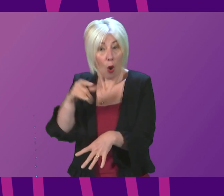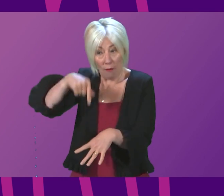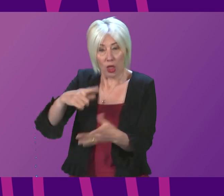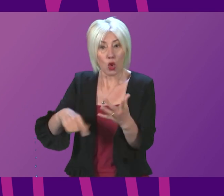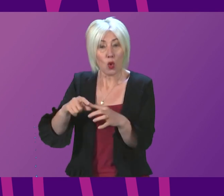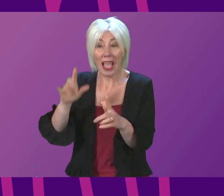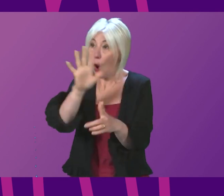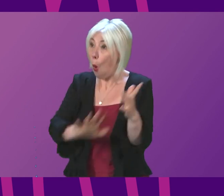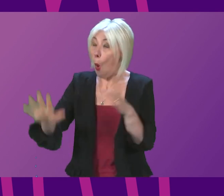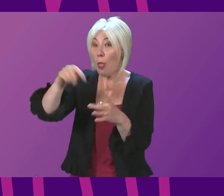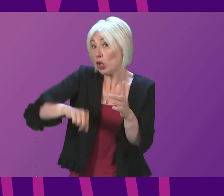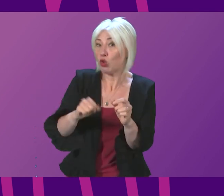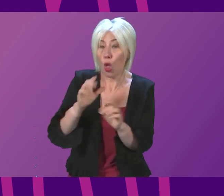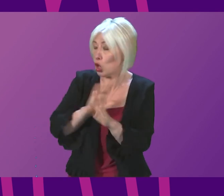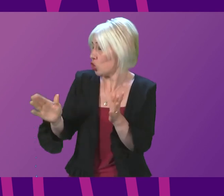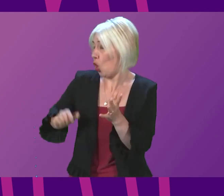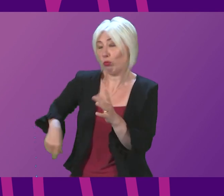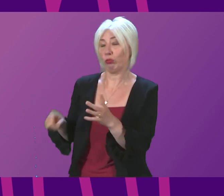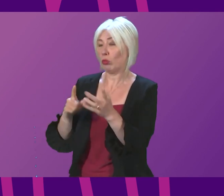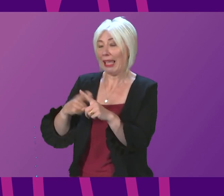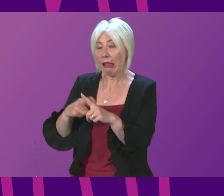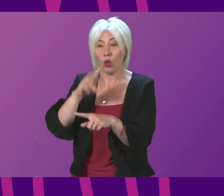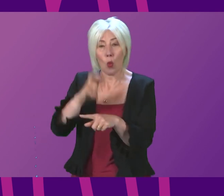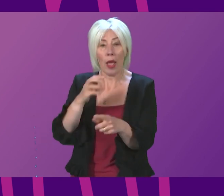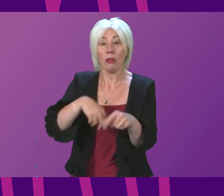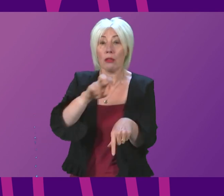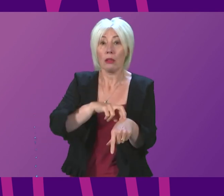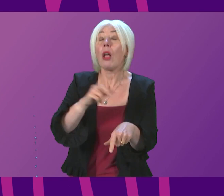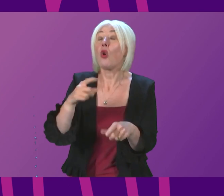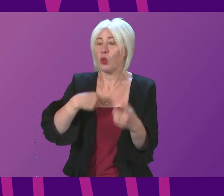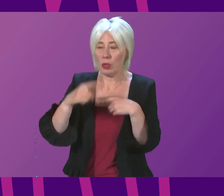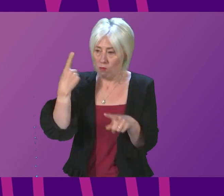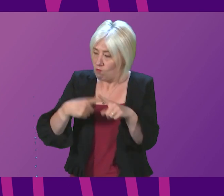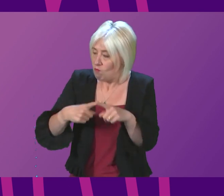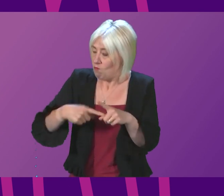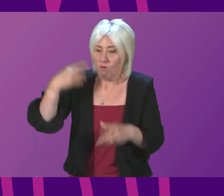anywhere else in the UK; that it acted with the essential “urgency” and “speed”; that it